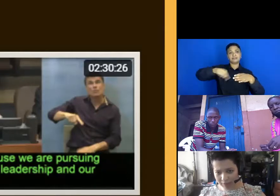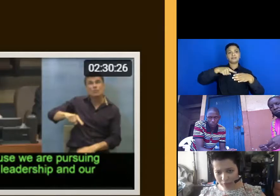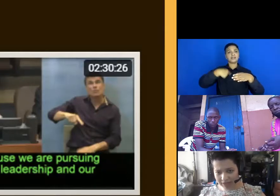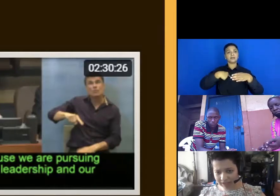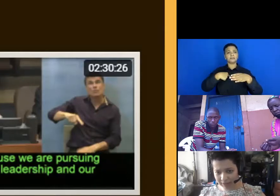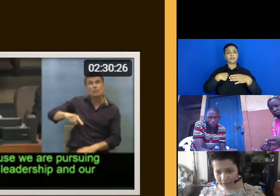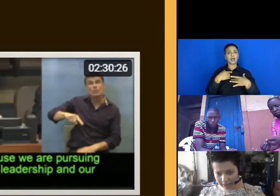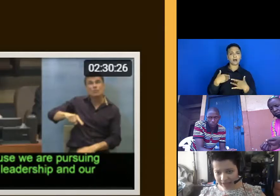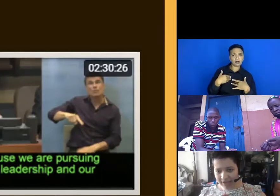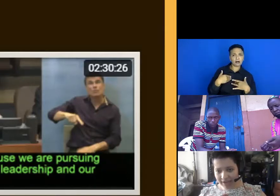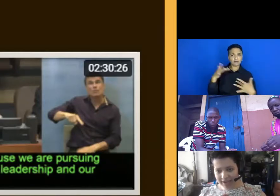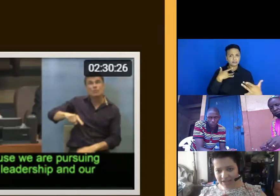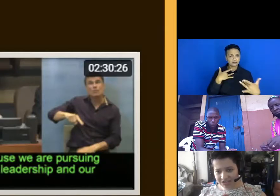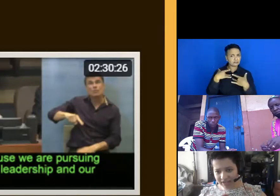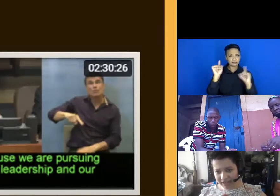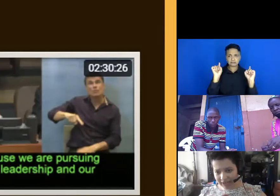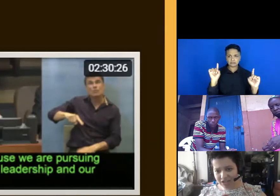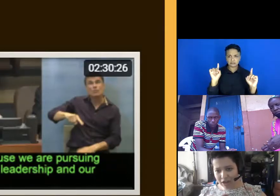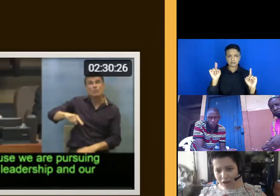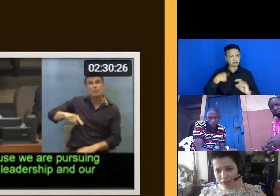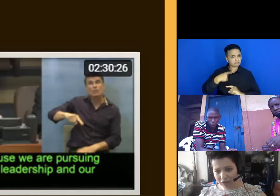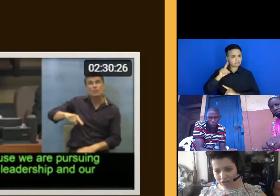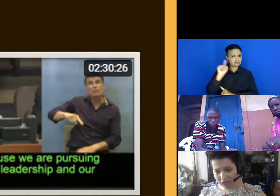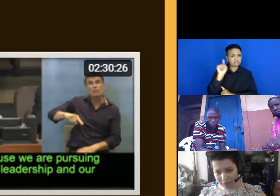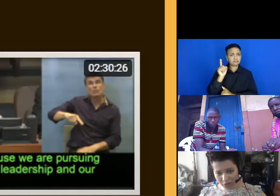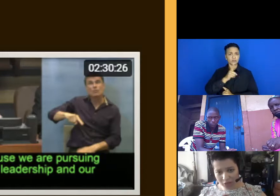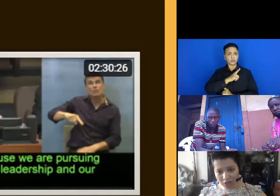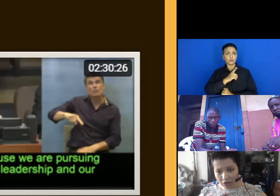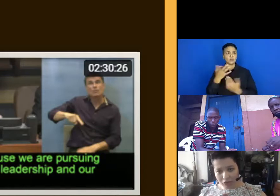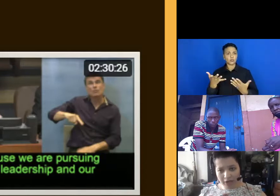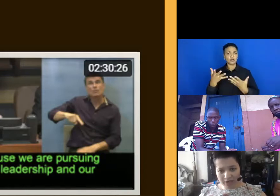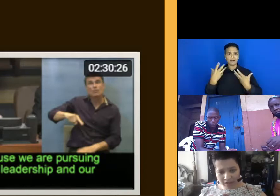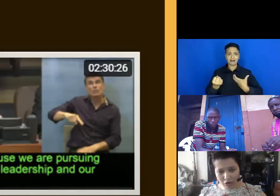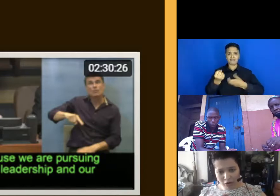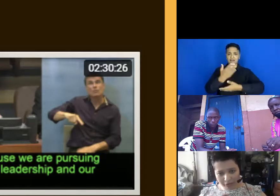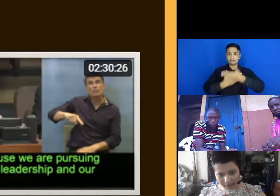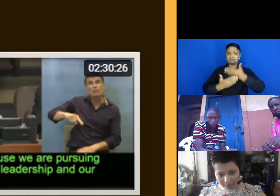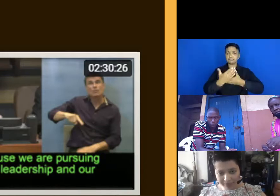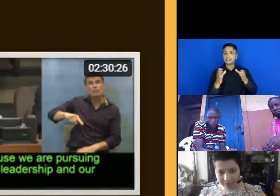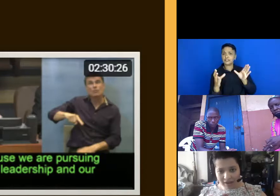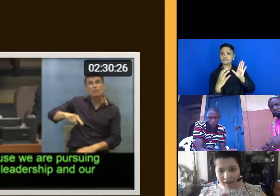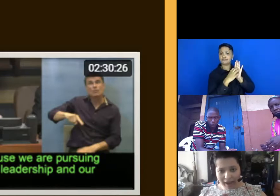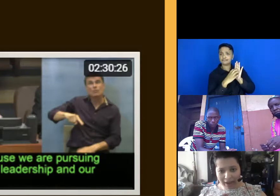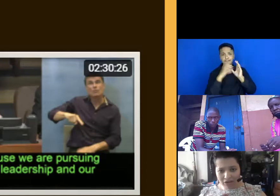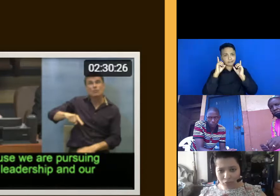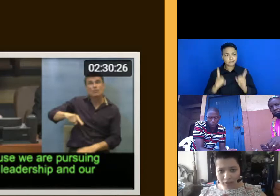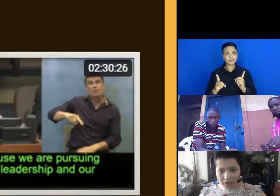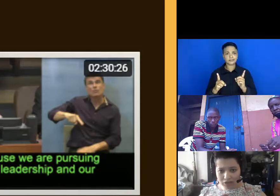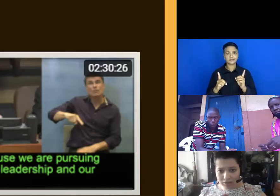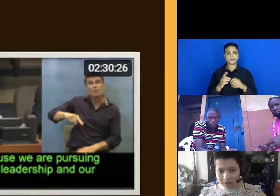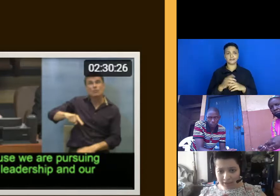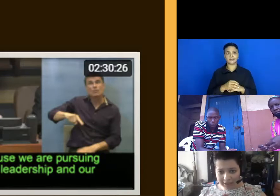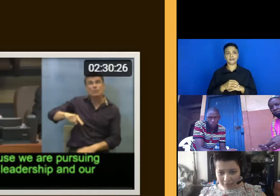with disabilities enter in each of the chapters written already i don't want to deceive you